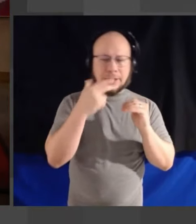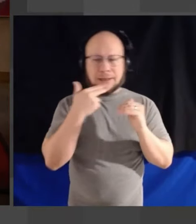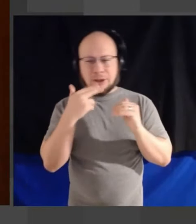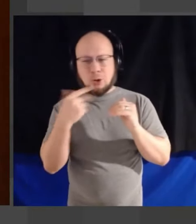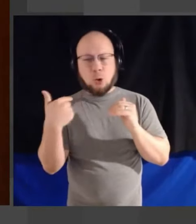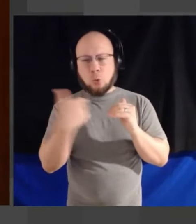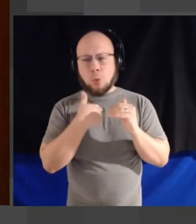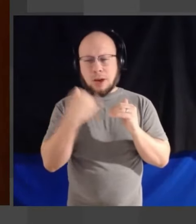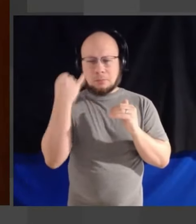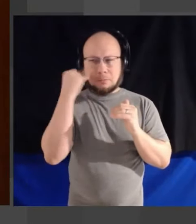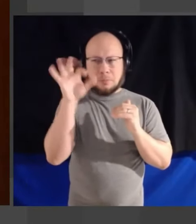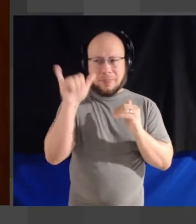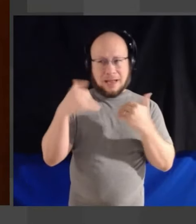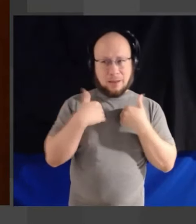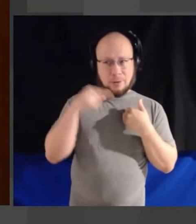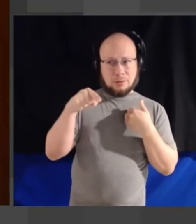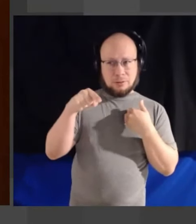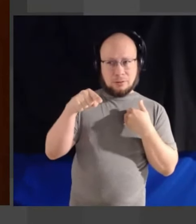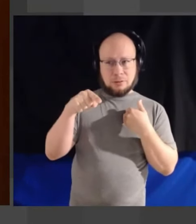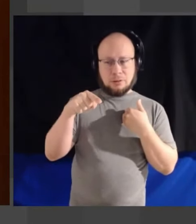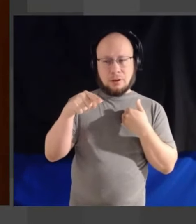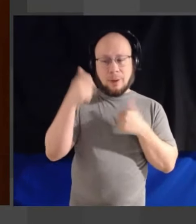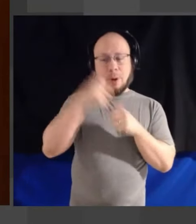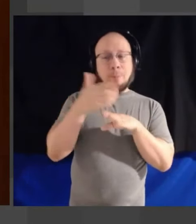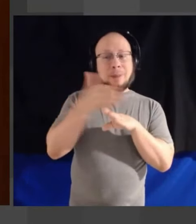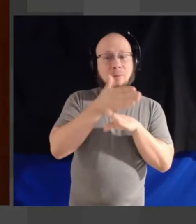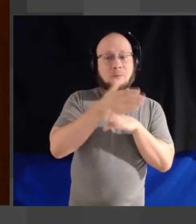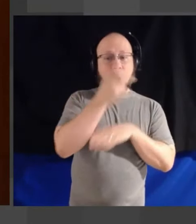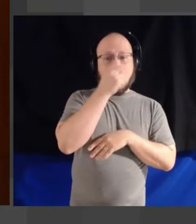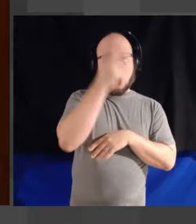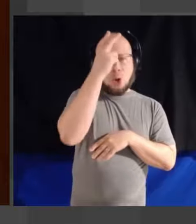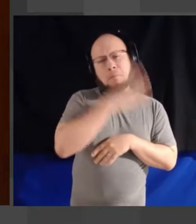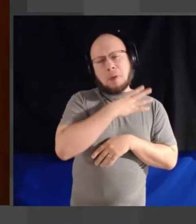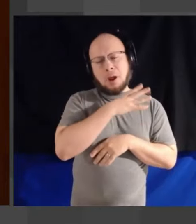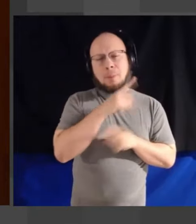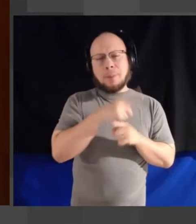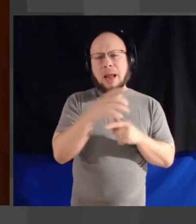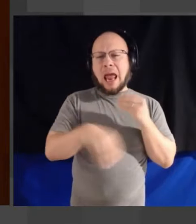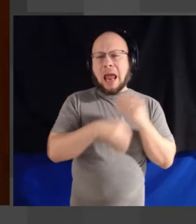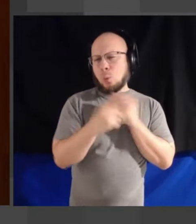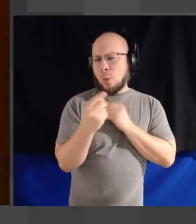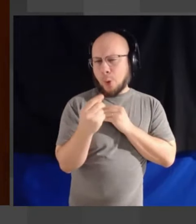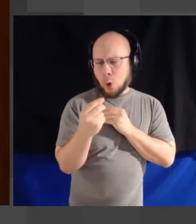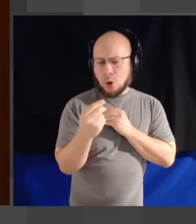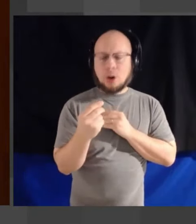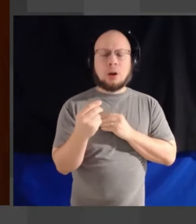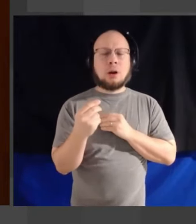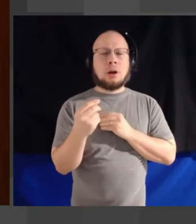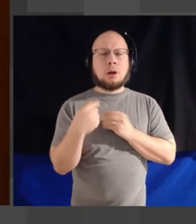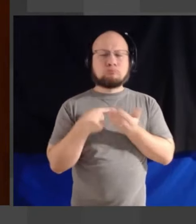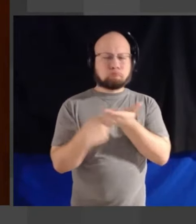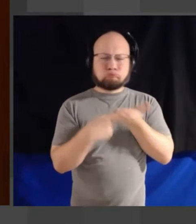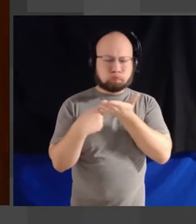CUTE SIDE BUT STILL. AND WE HAD A BRAINSTORM WITH THE TEAM.